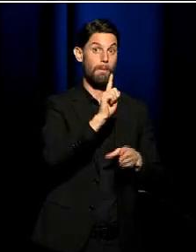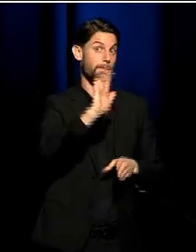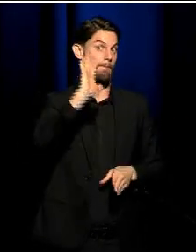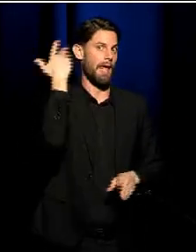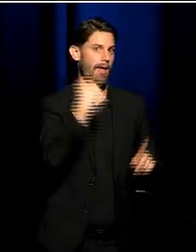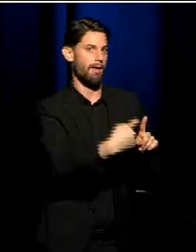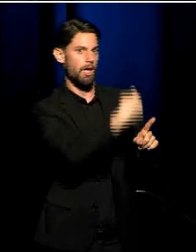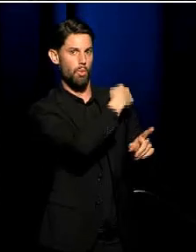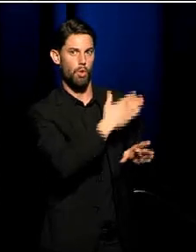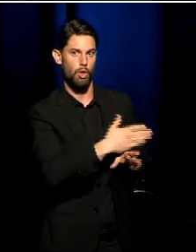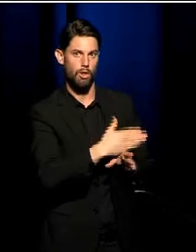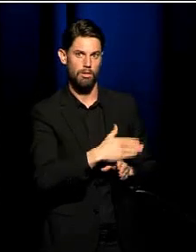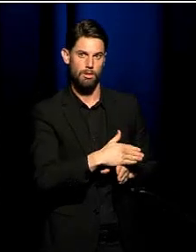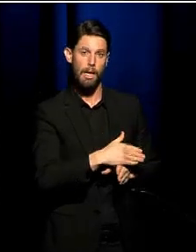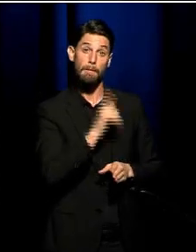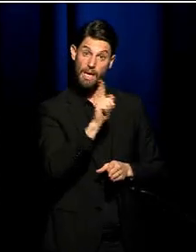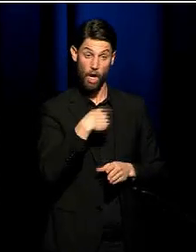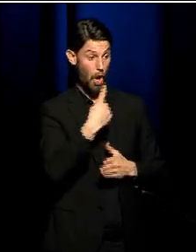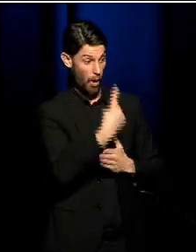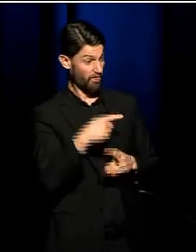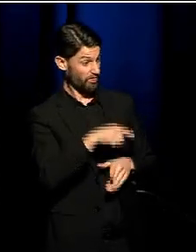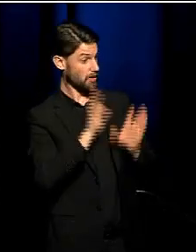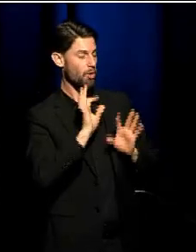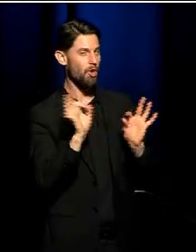gather its own information through a number of engagement mechanisms